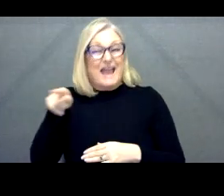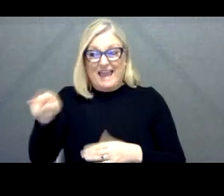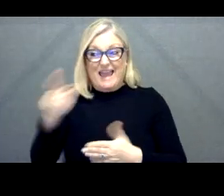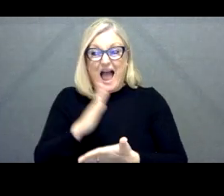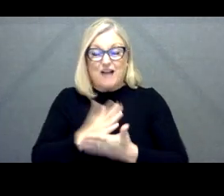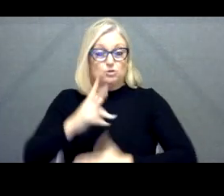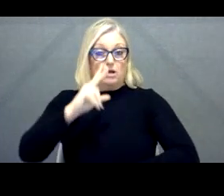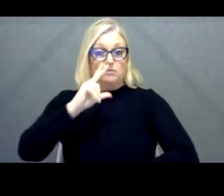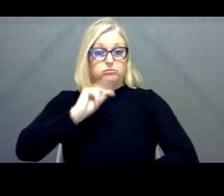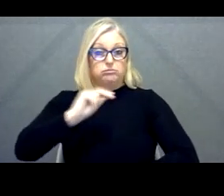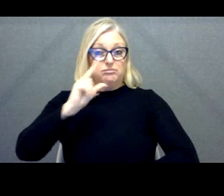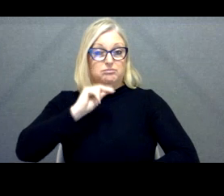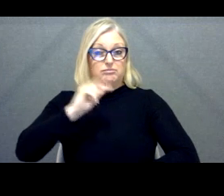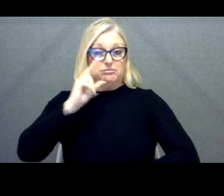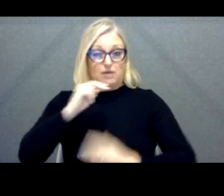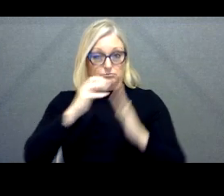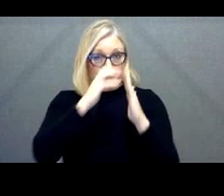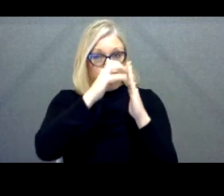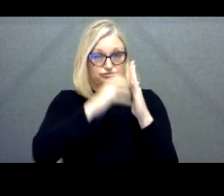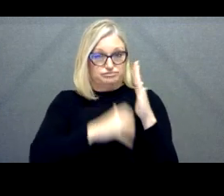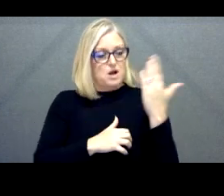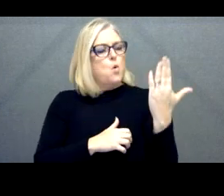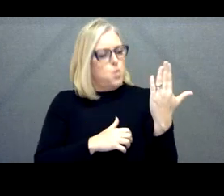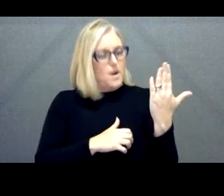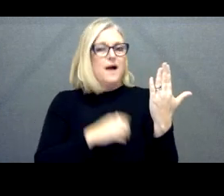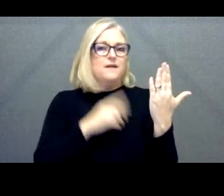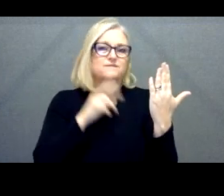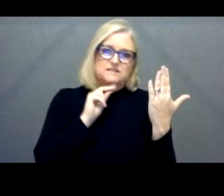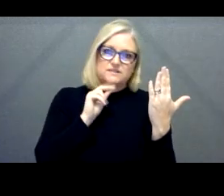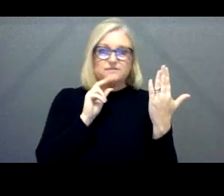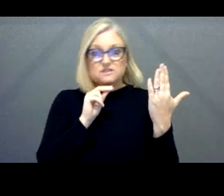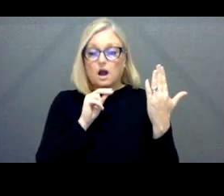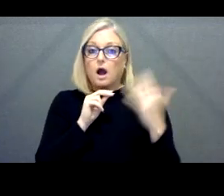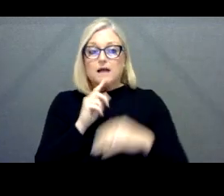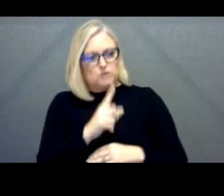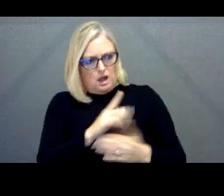his high level of engagement um his positive outcome with getting that formal diagnosis and the